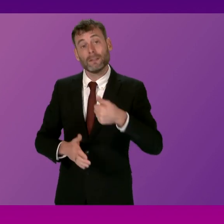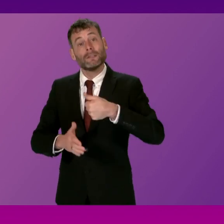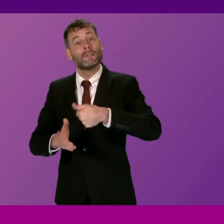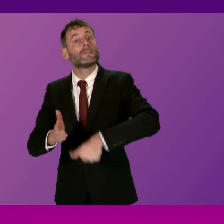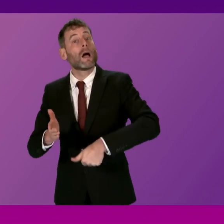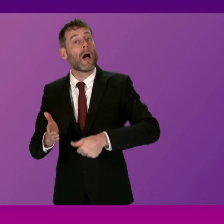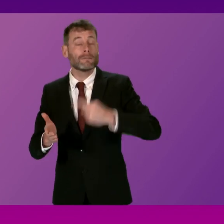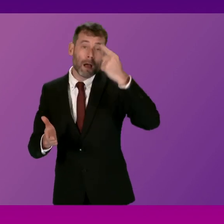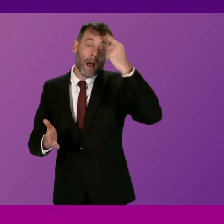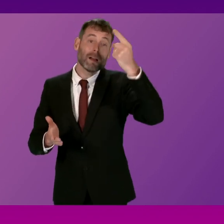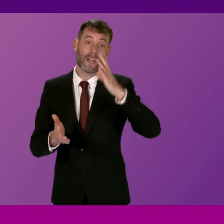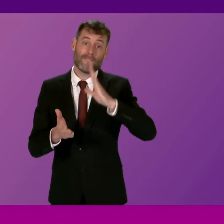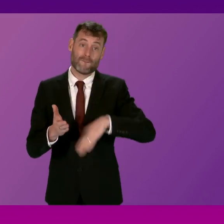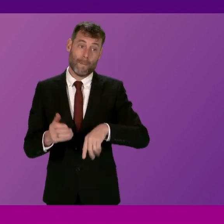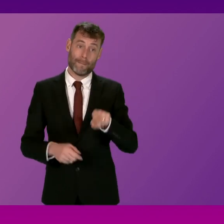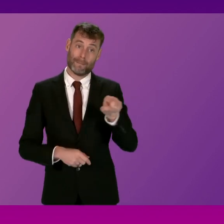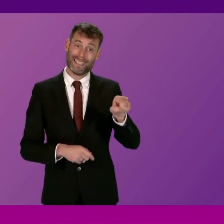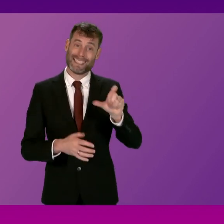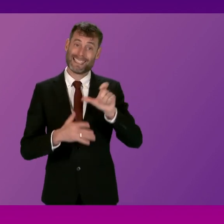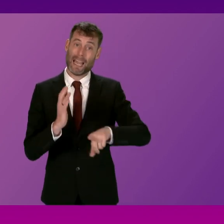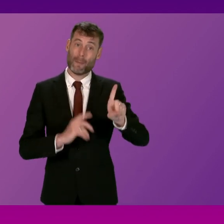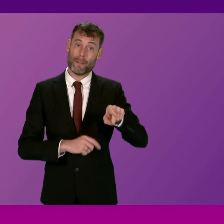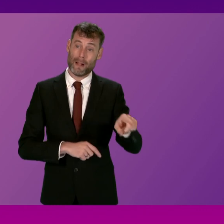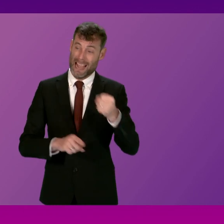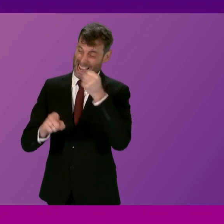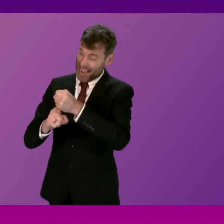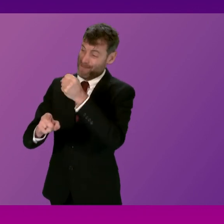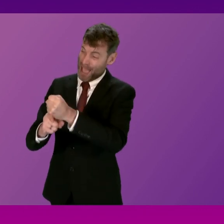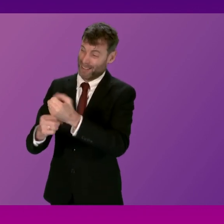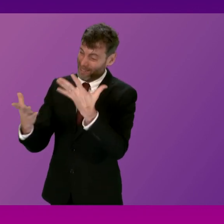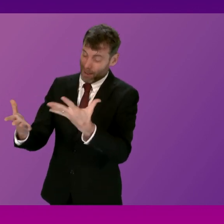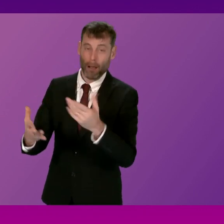and friends campaigning for changes.